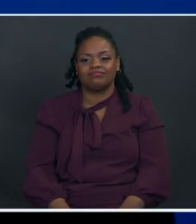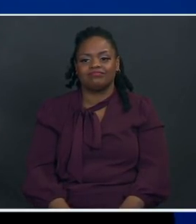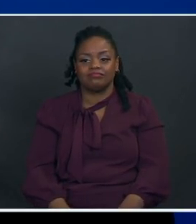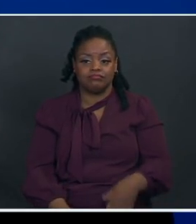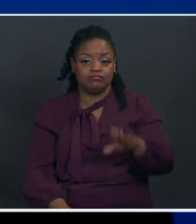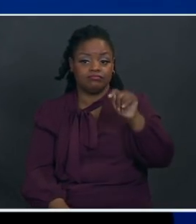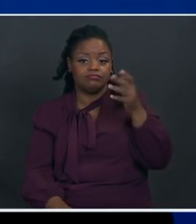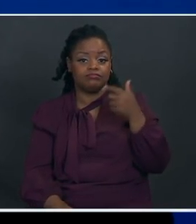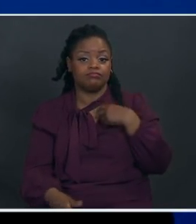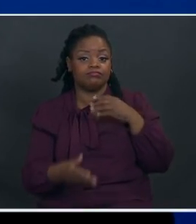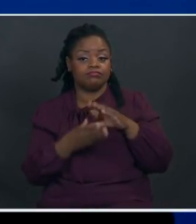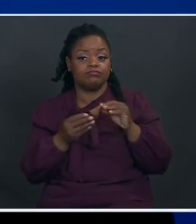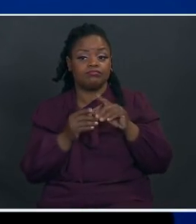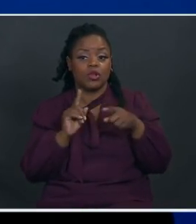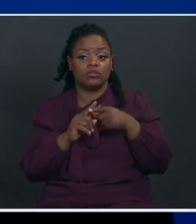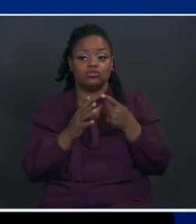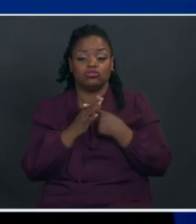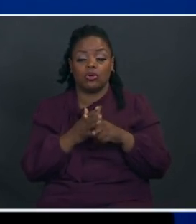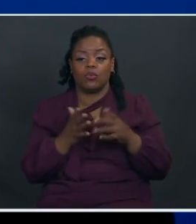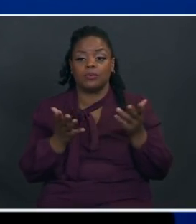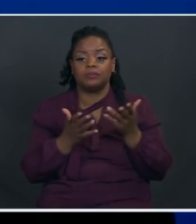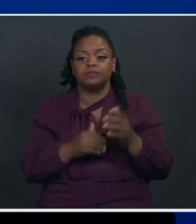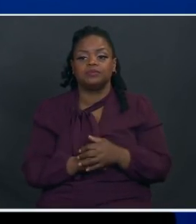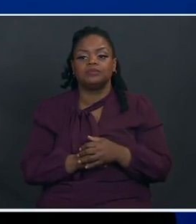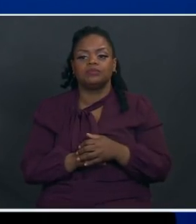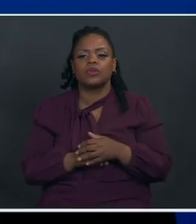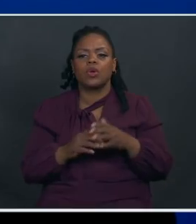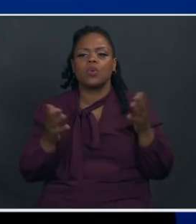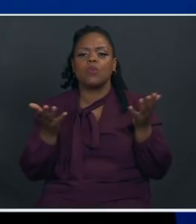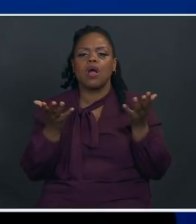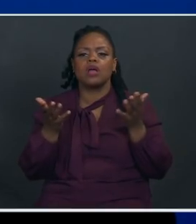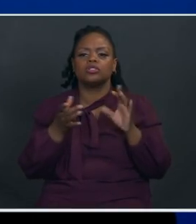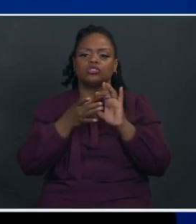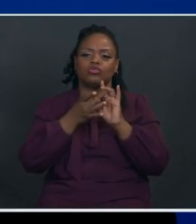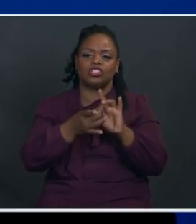is that what is the relationship between the mutant